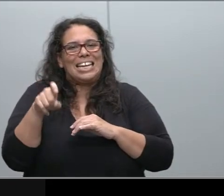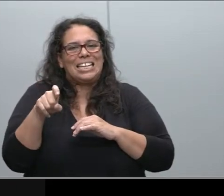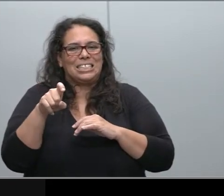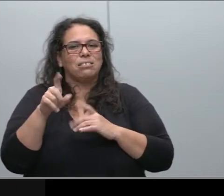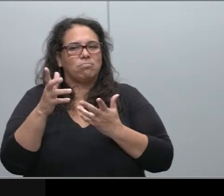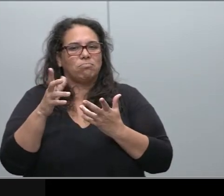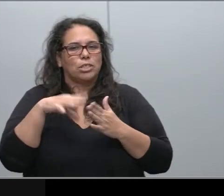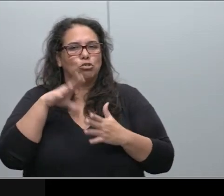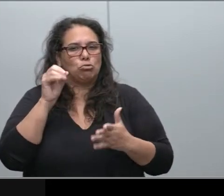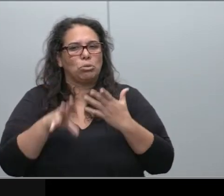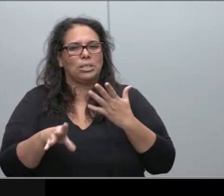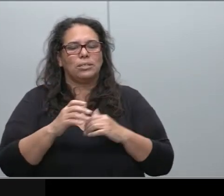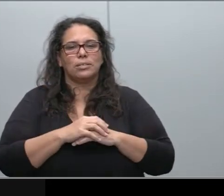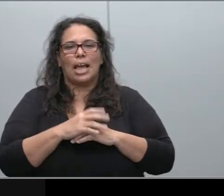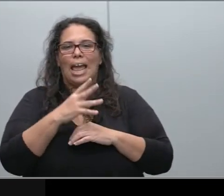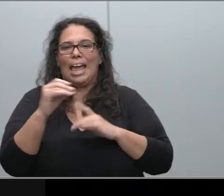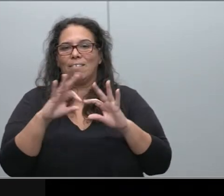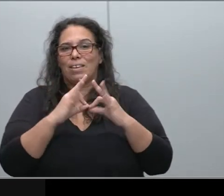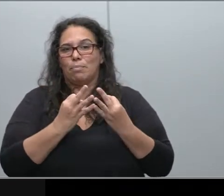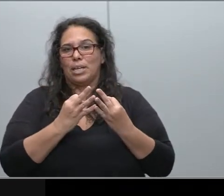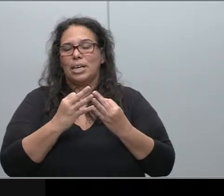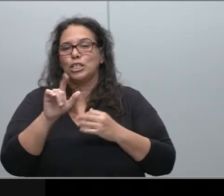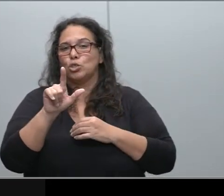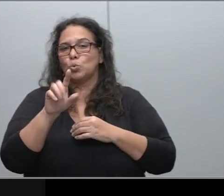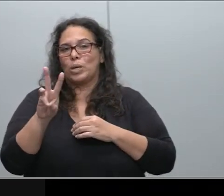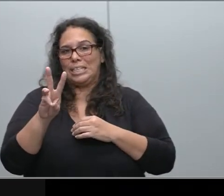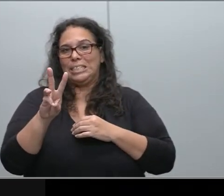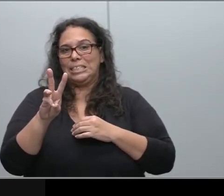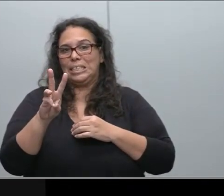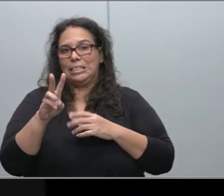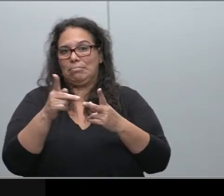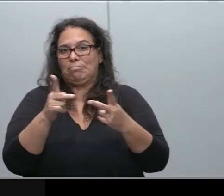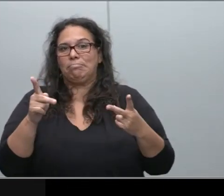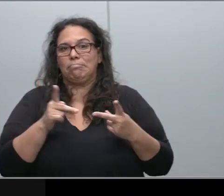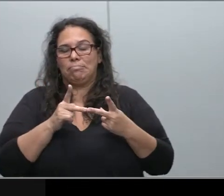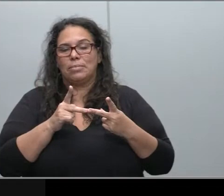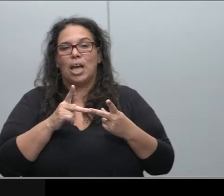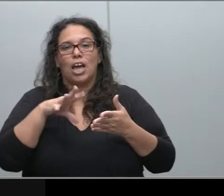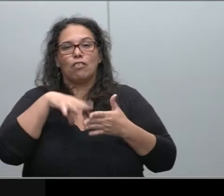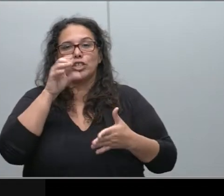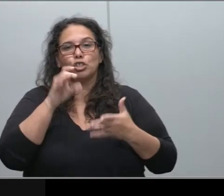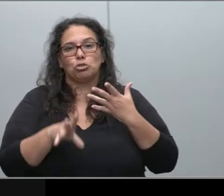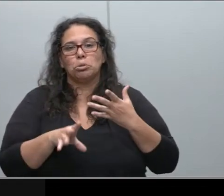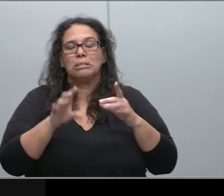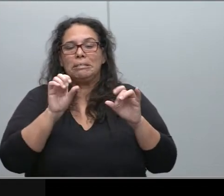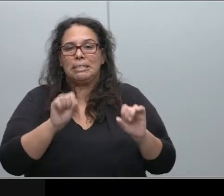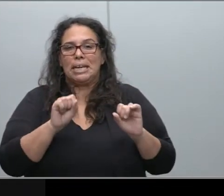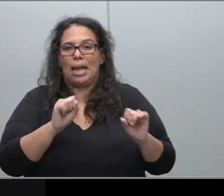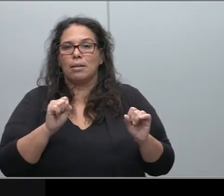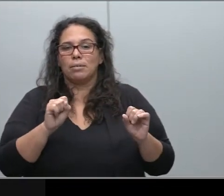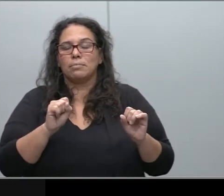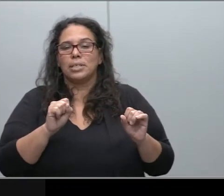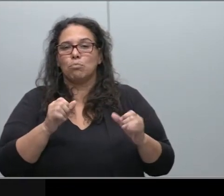Thank you. - Thank you. Which leads us, in continuing with SEL,